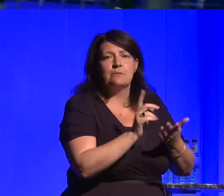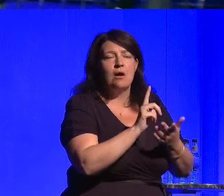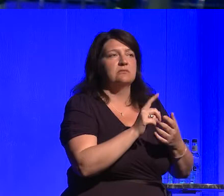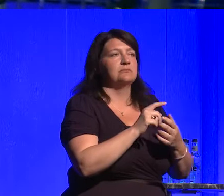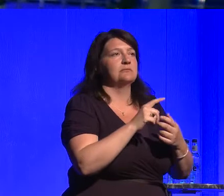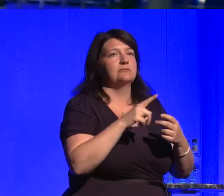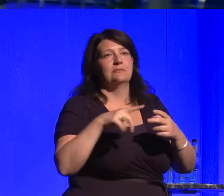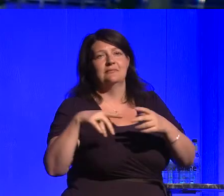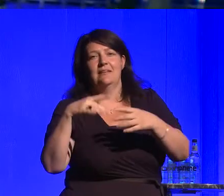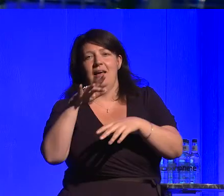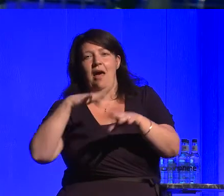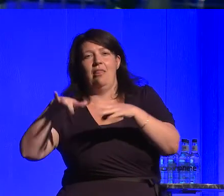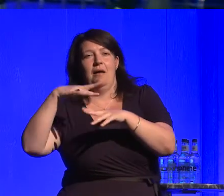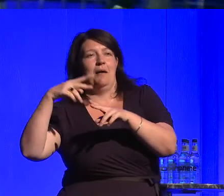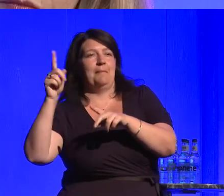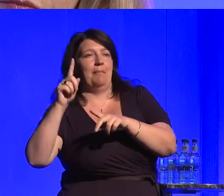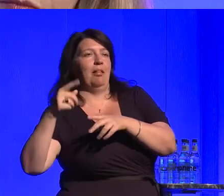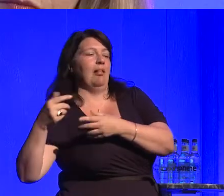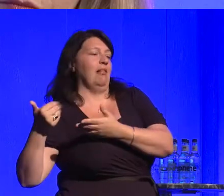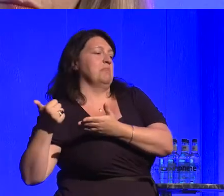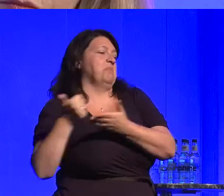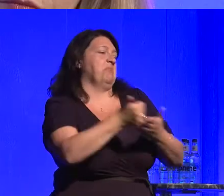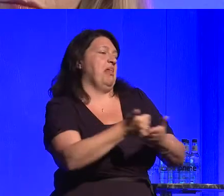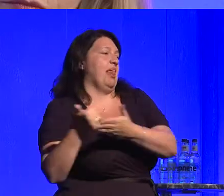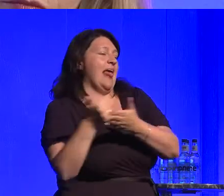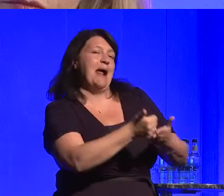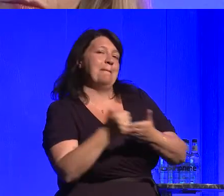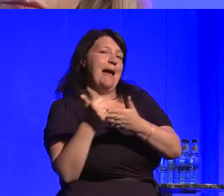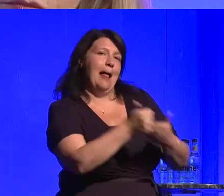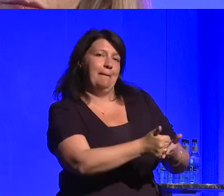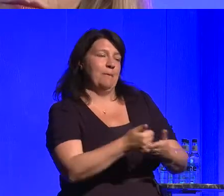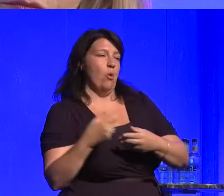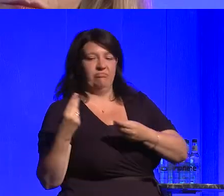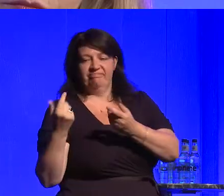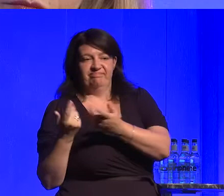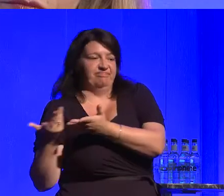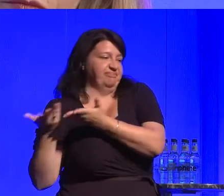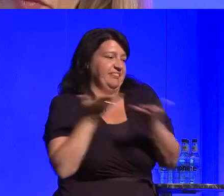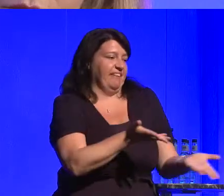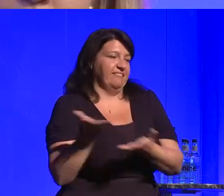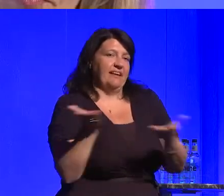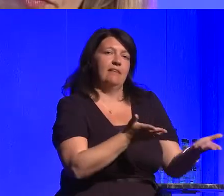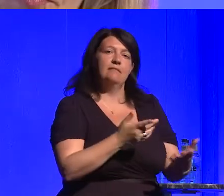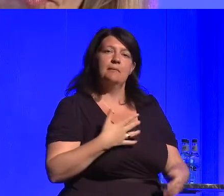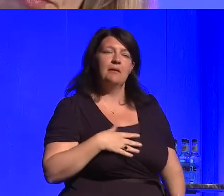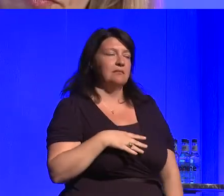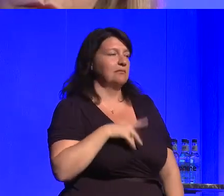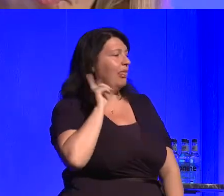things on their behalf or for them, or imposing things. What we do not do is actually listen to the individual.